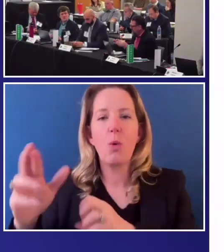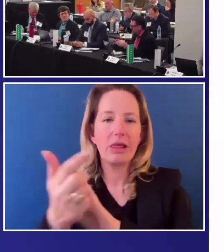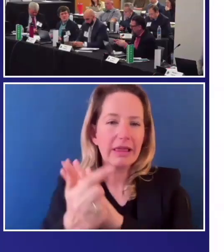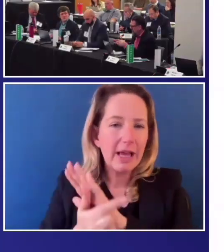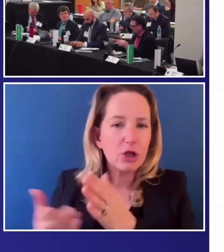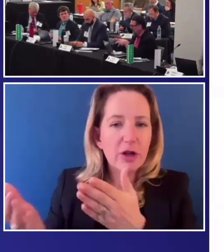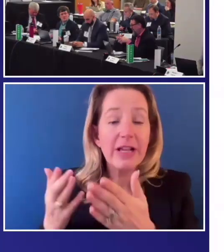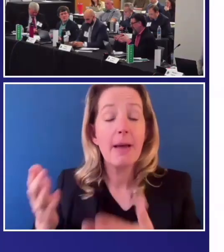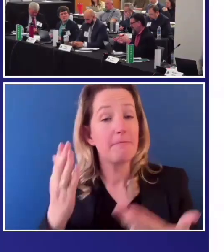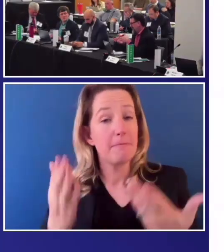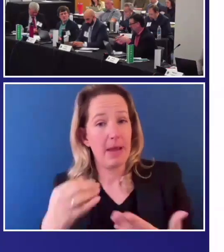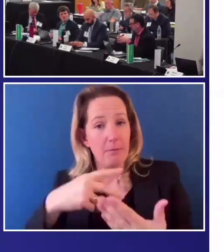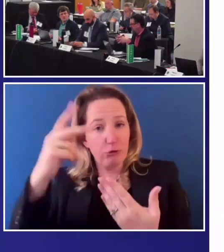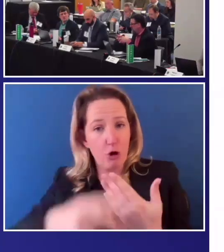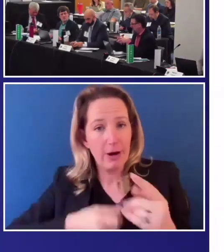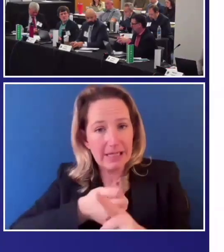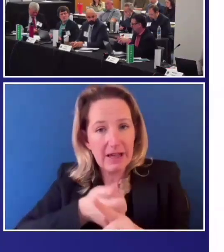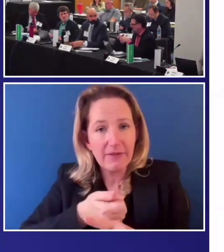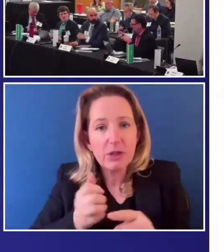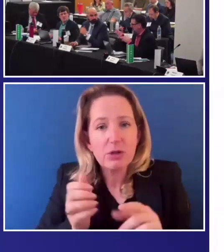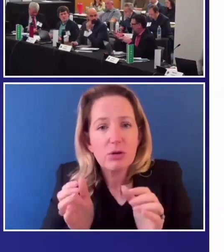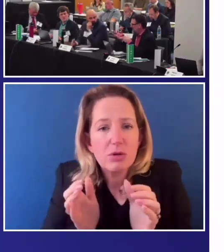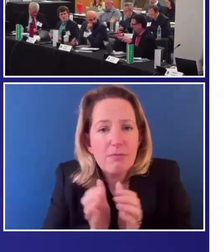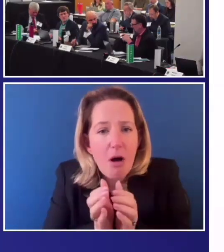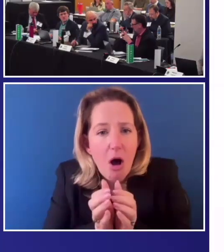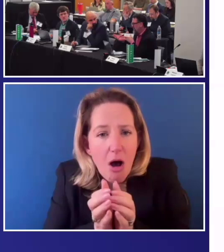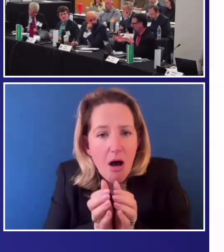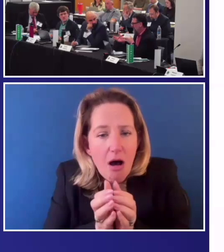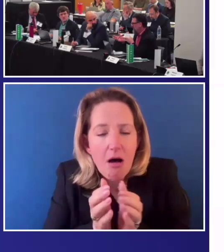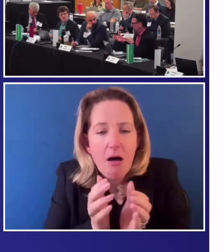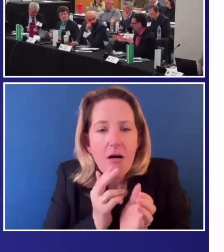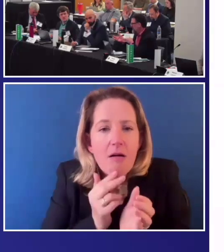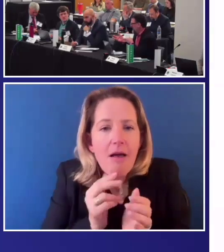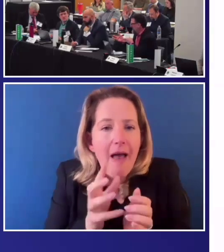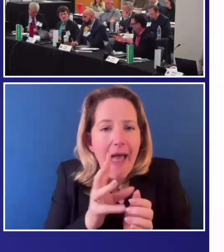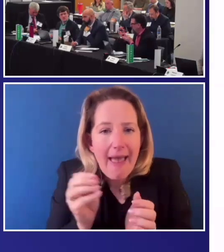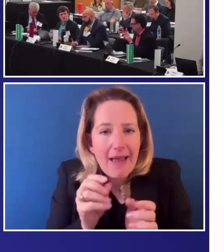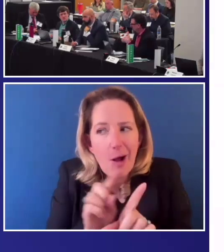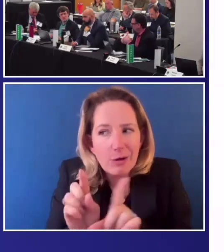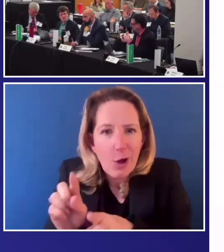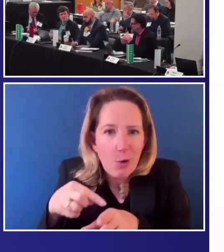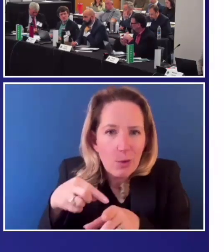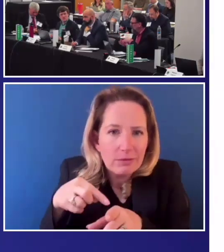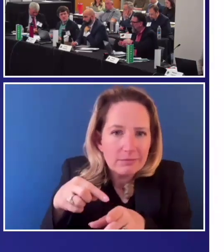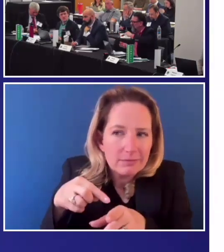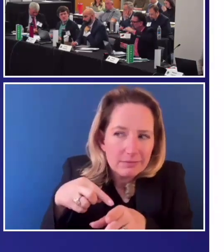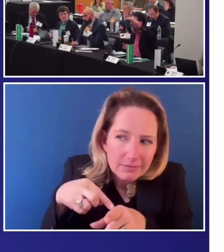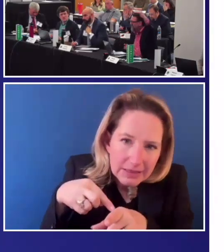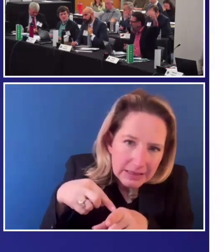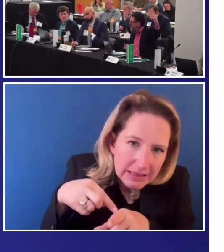very small and also so niche that it would never meet the earnings metric is going to be approved because it's going to get